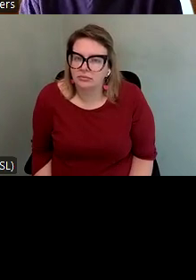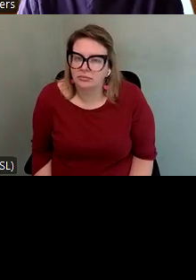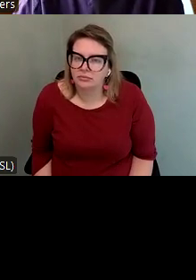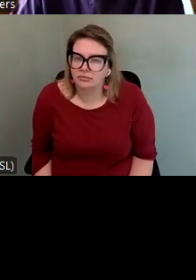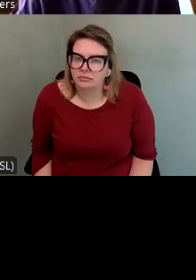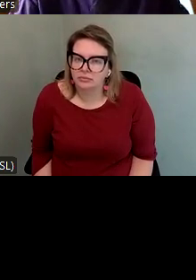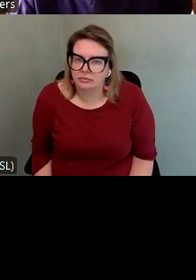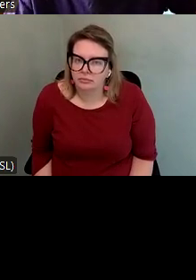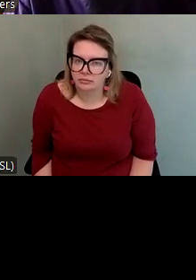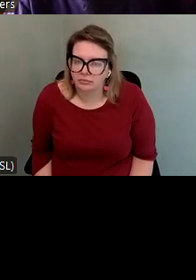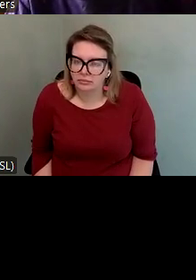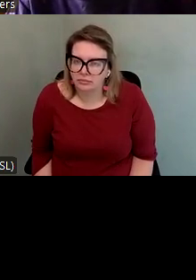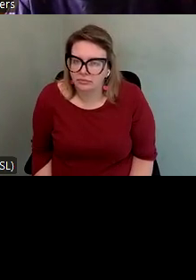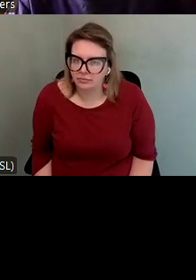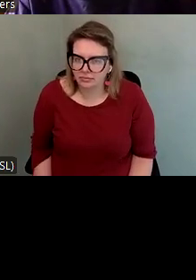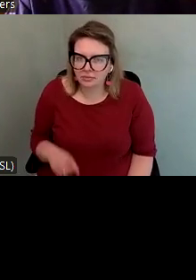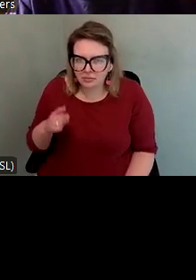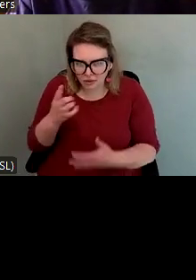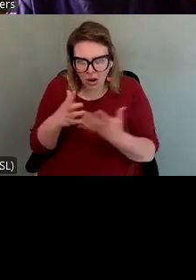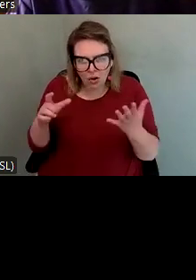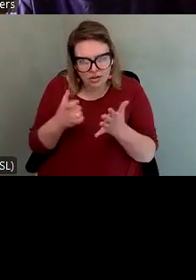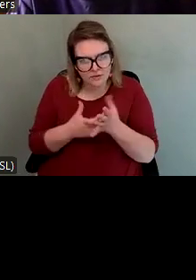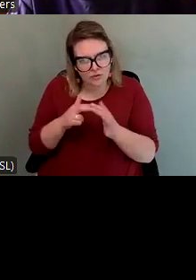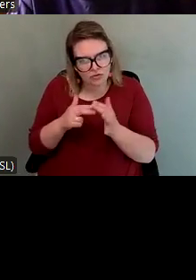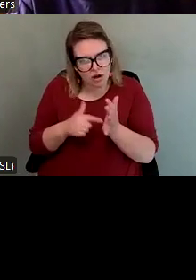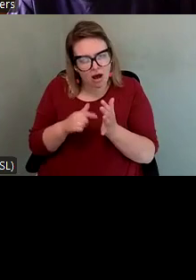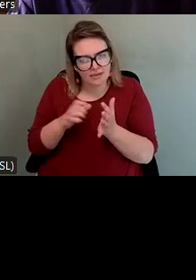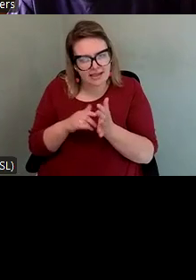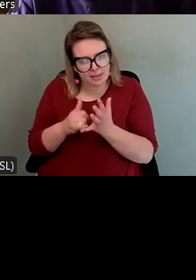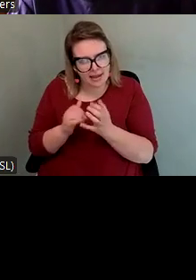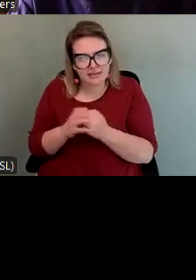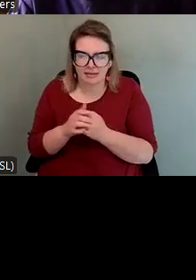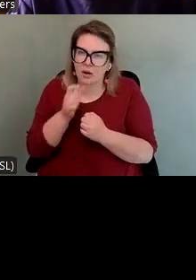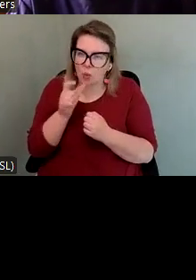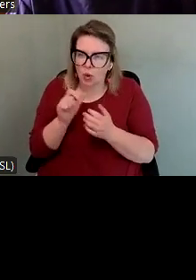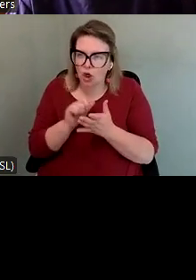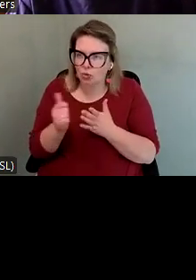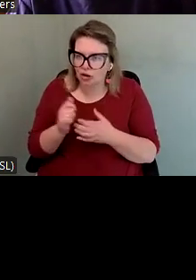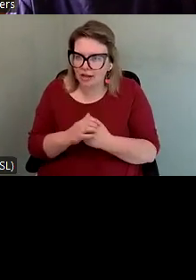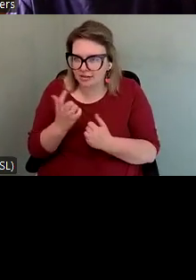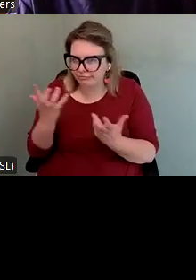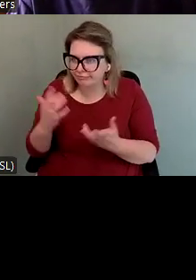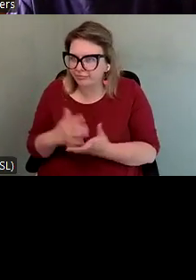I've got a lot of craft CMSes, Drupal, yes, and loads of WordPress. I [?].